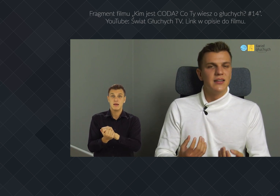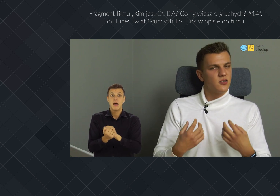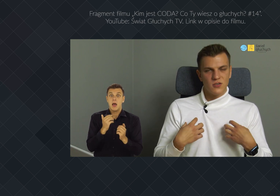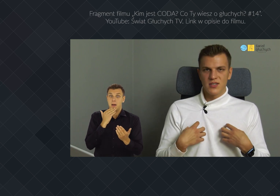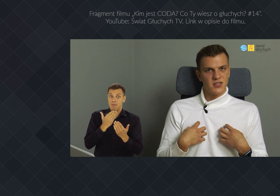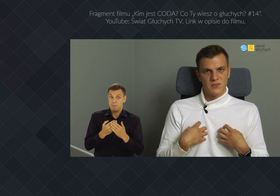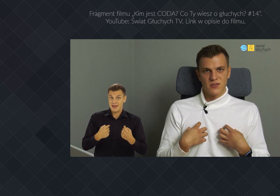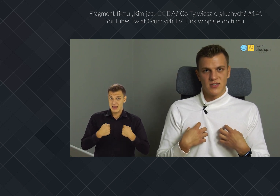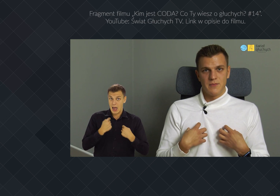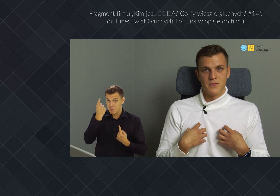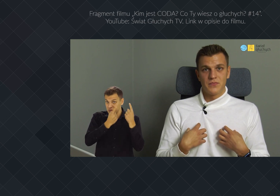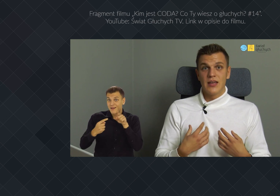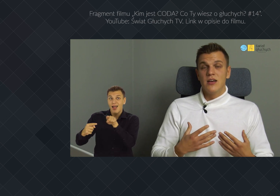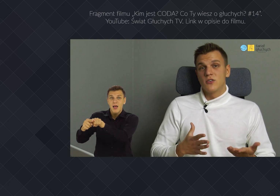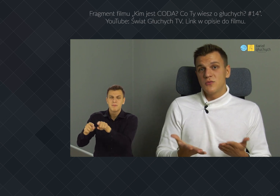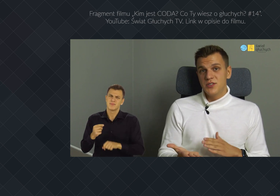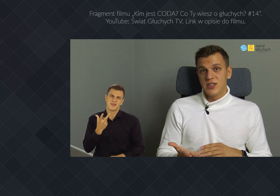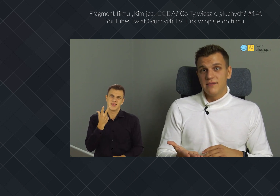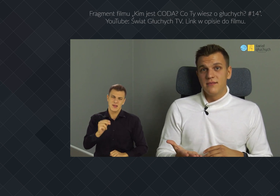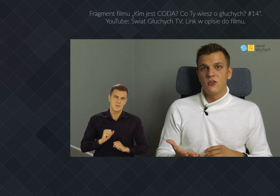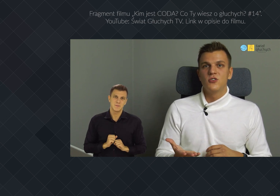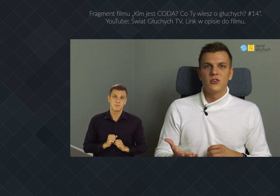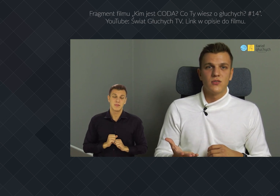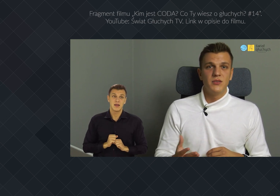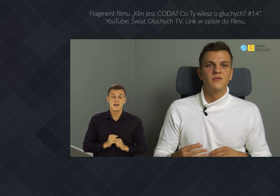Personally, I have gained and still gain significant benefits from helping my parents